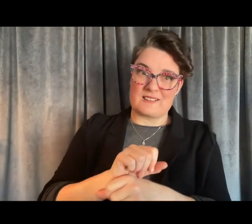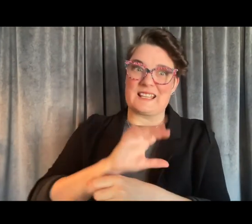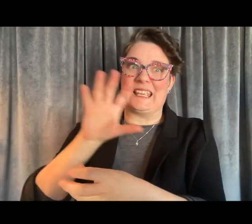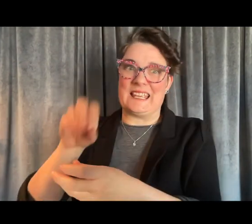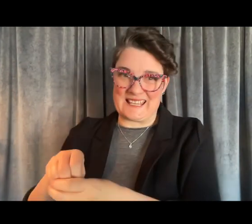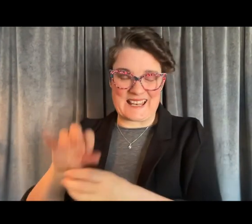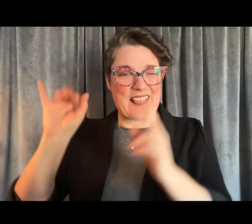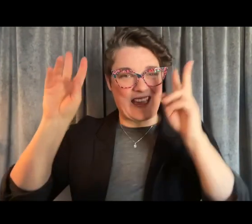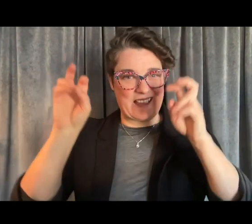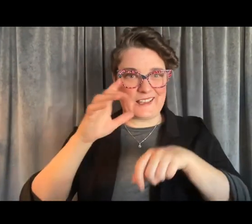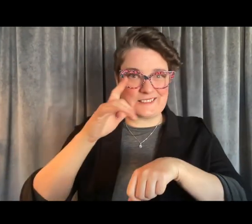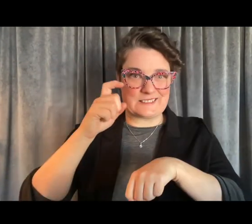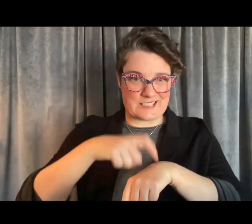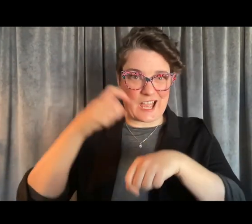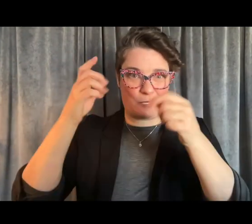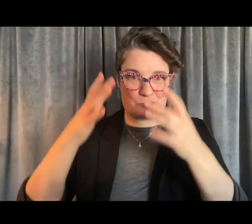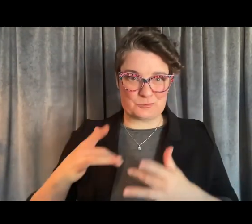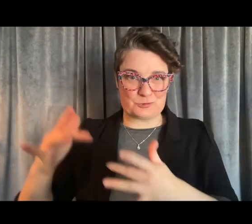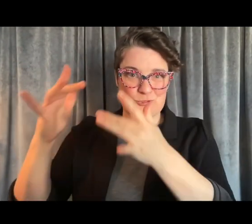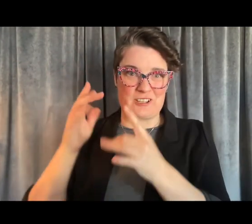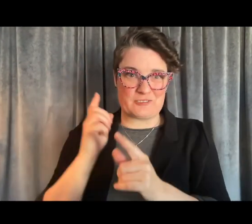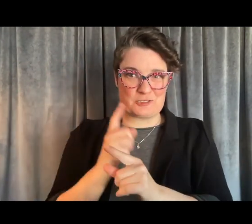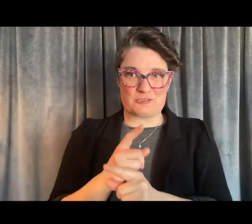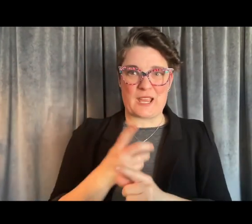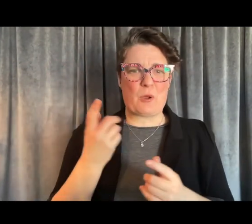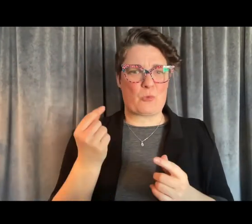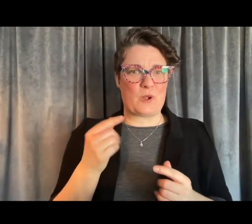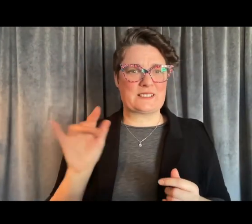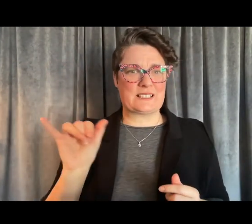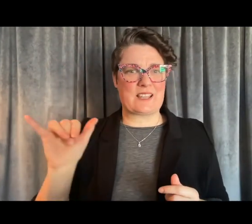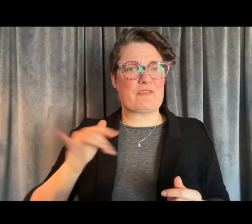Like what is it like to be in the middle of going under.